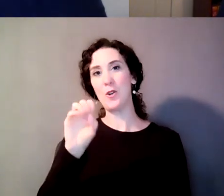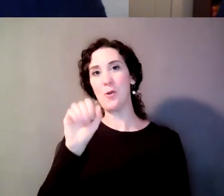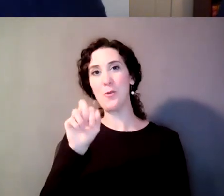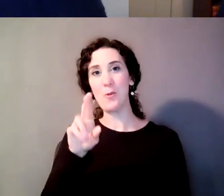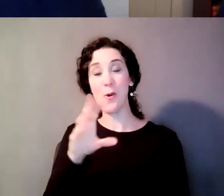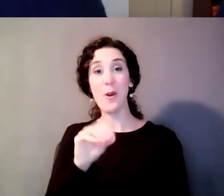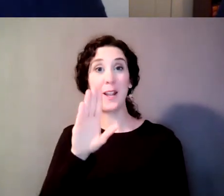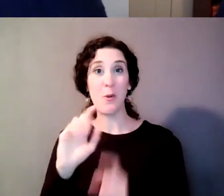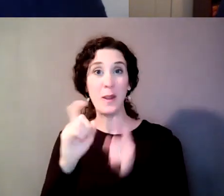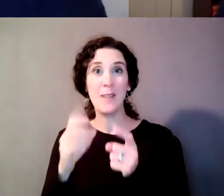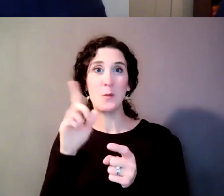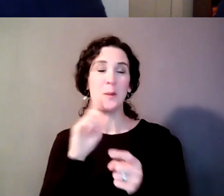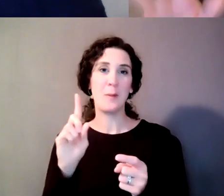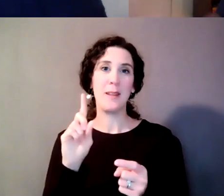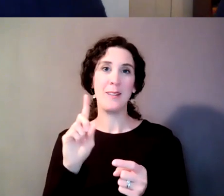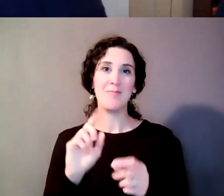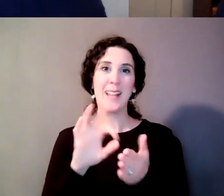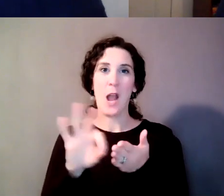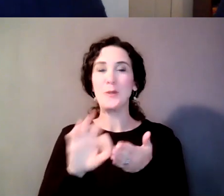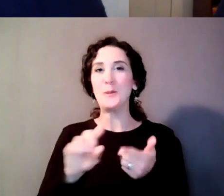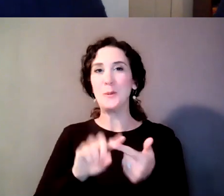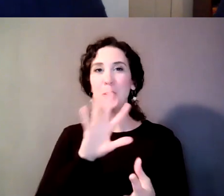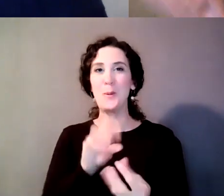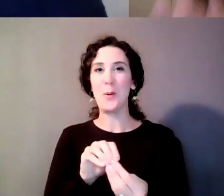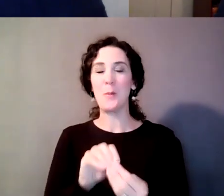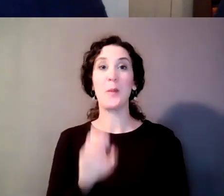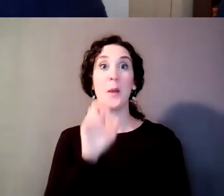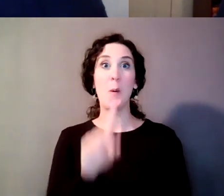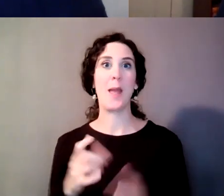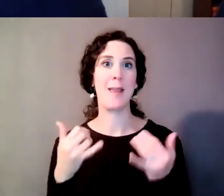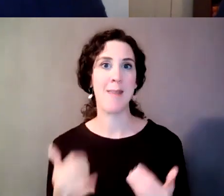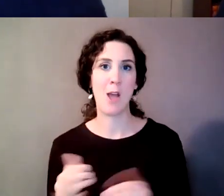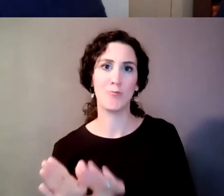total. Now that we have done housekeeping it is time to get onto the session.